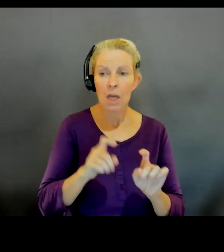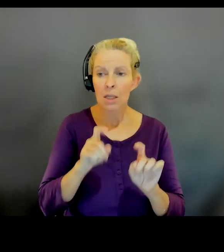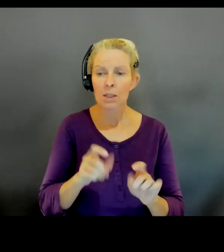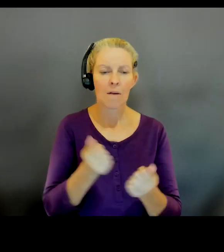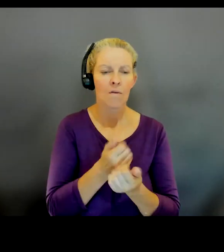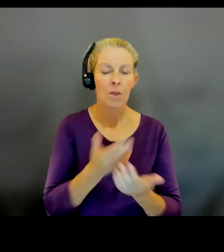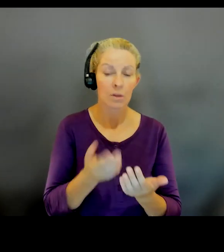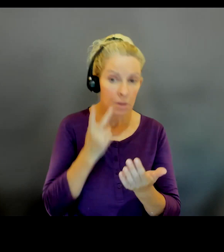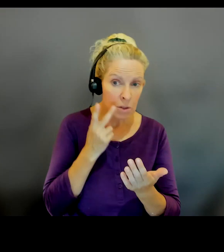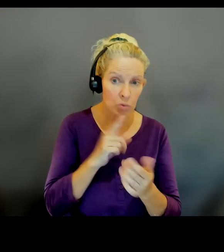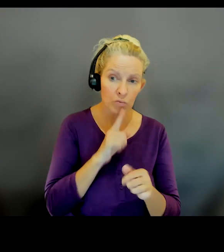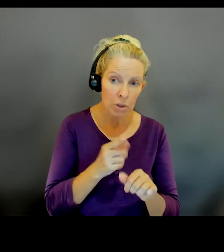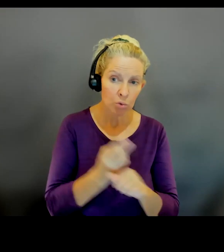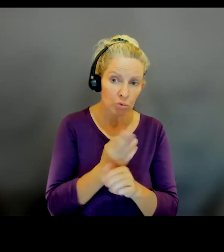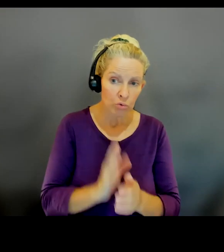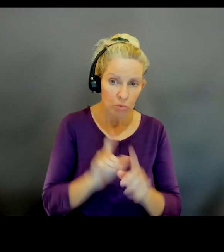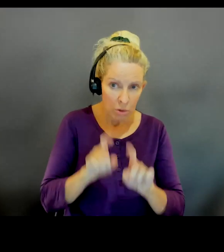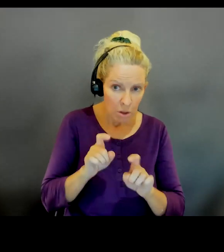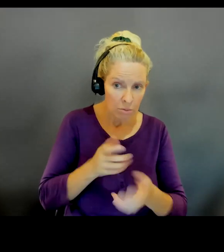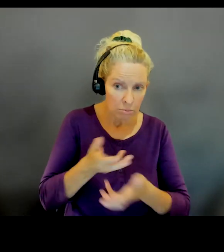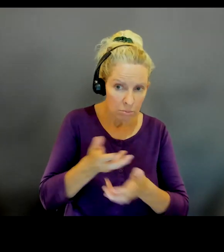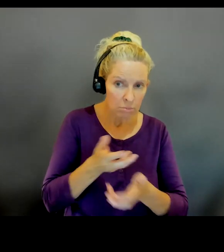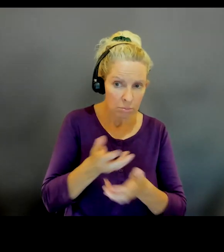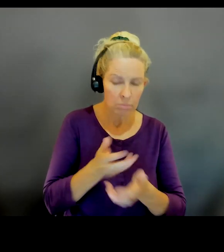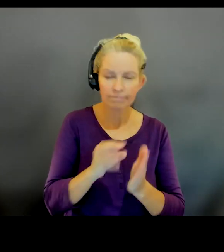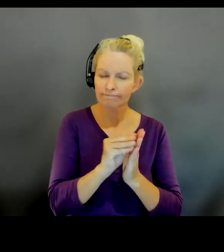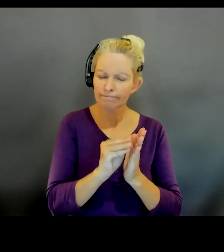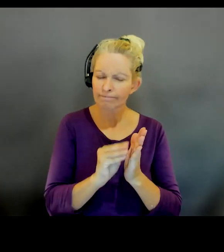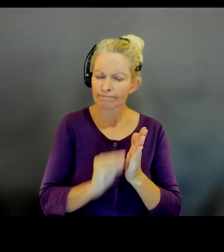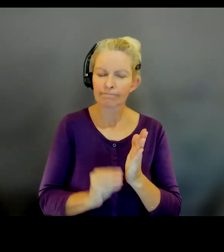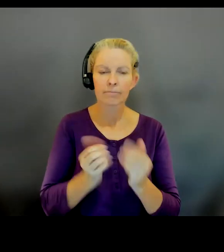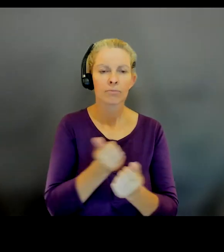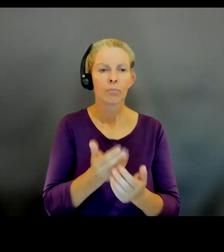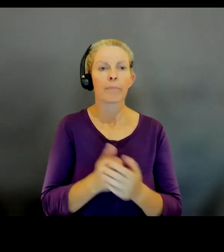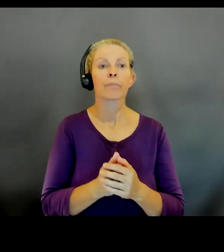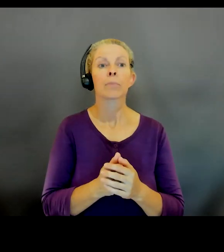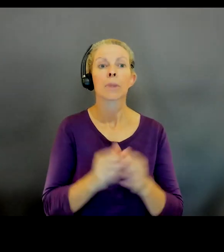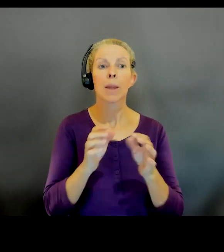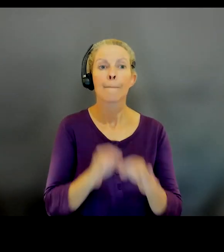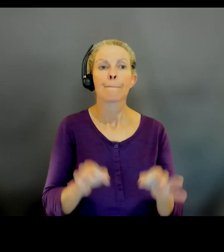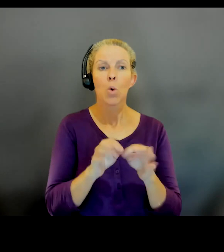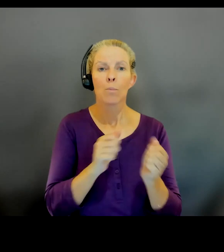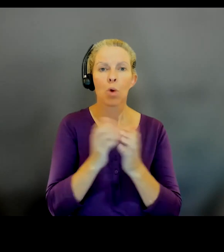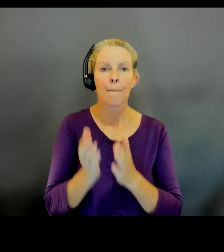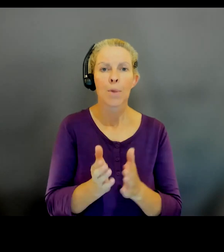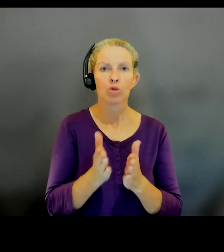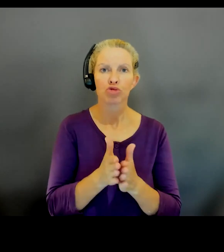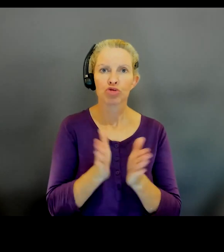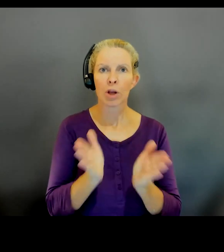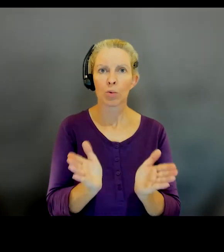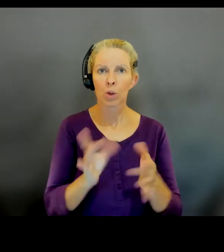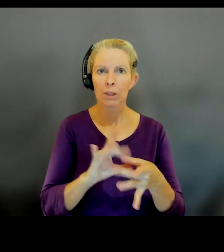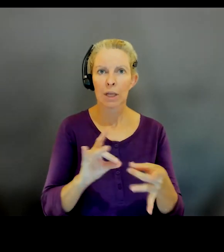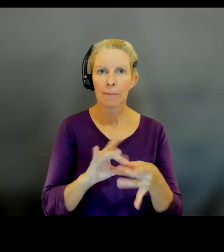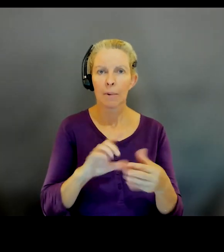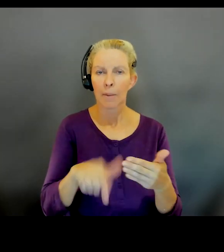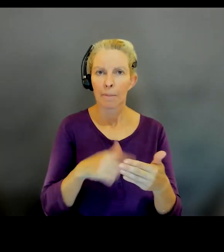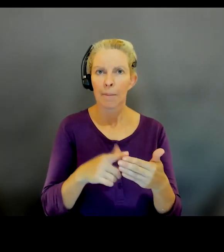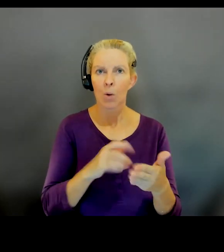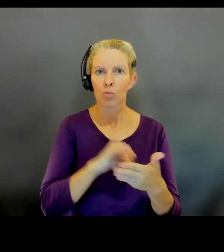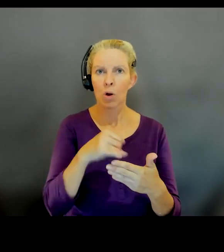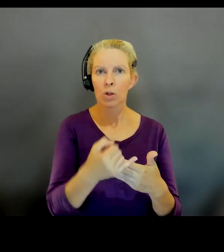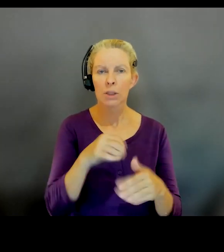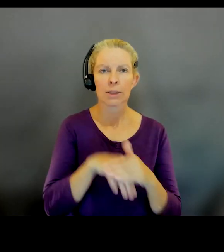doing. And you want to prepare a general statement about your project's accessibility status. Now,